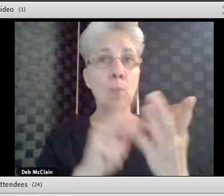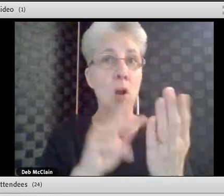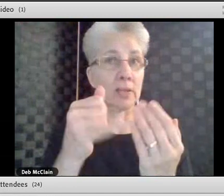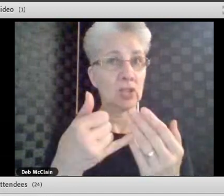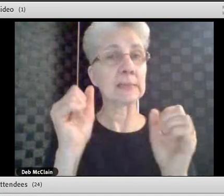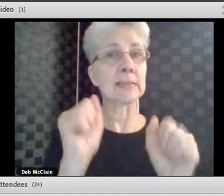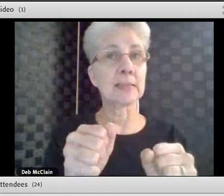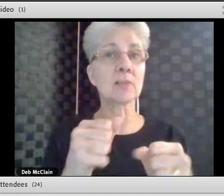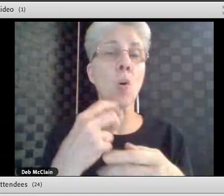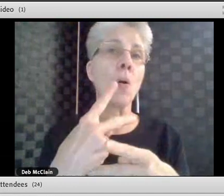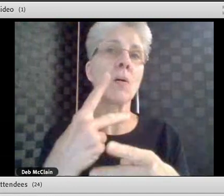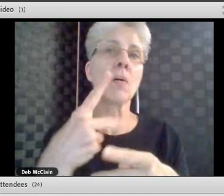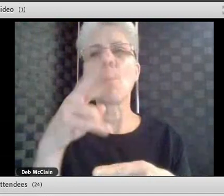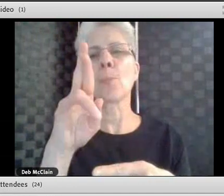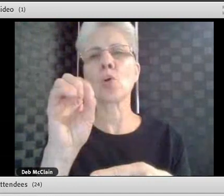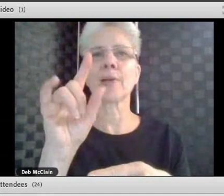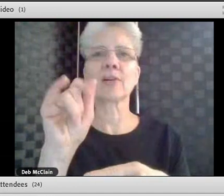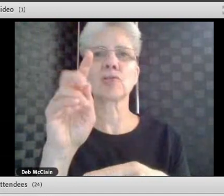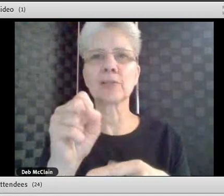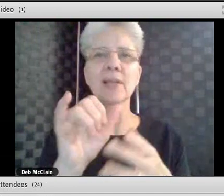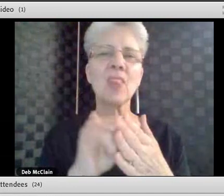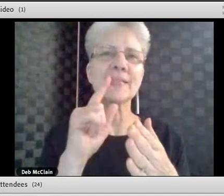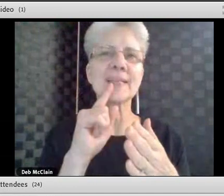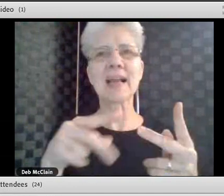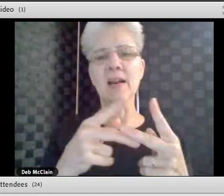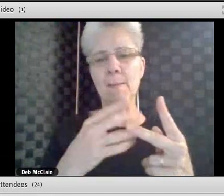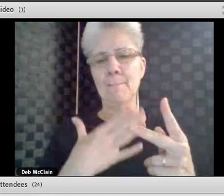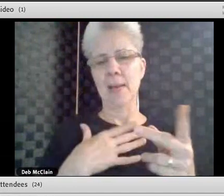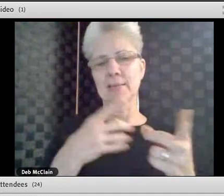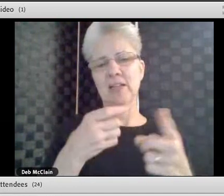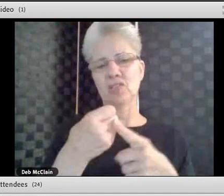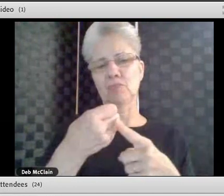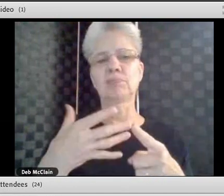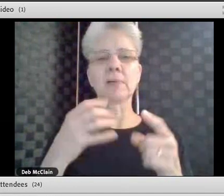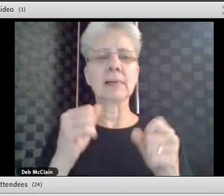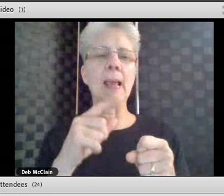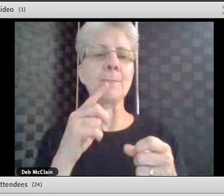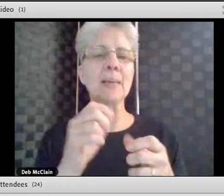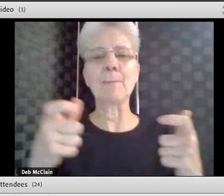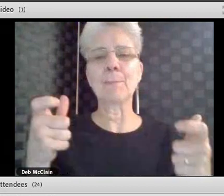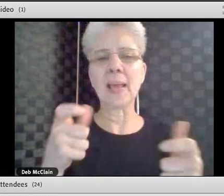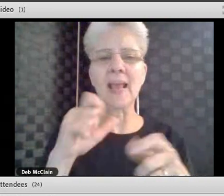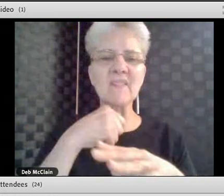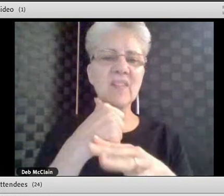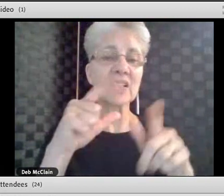and they can also create their own projects or productions, and this is just kind of my definition here.